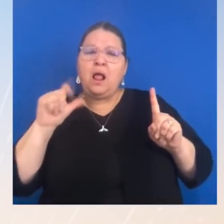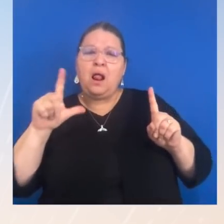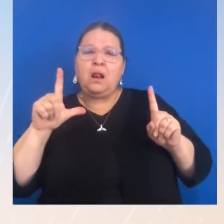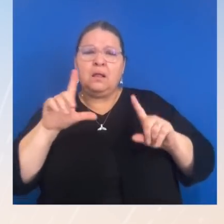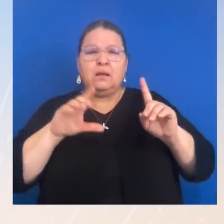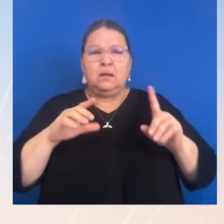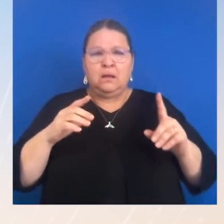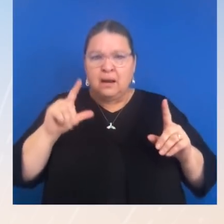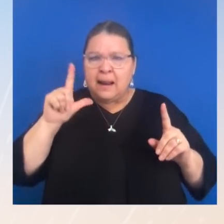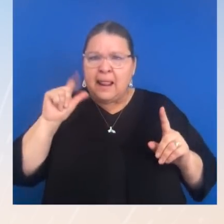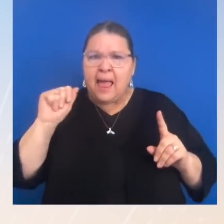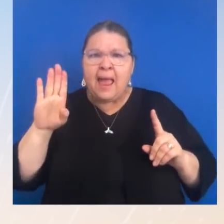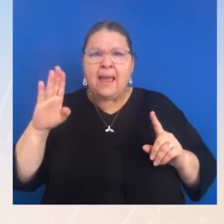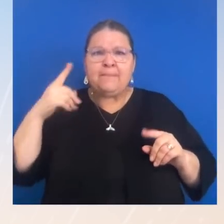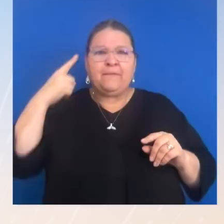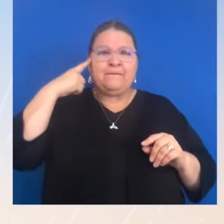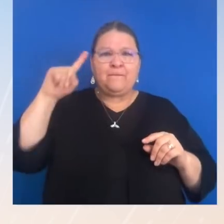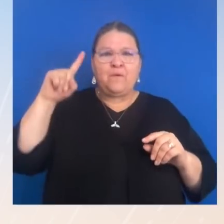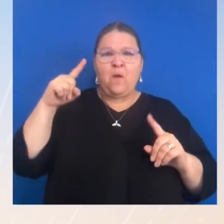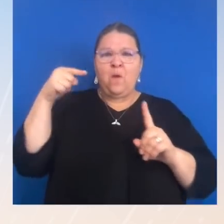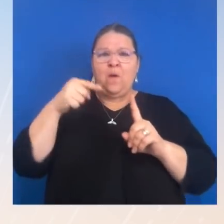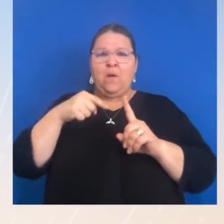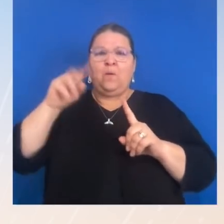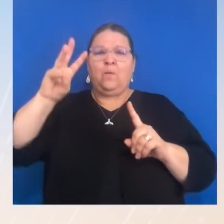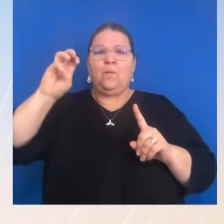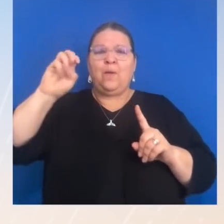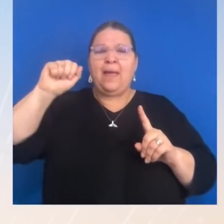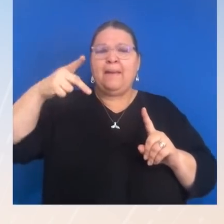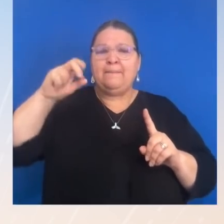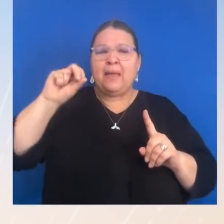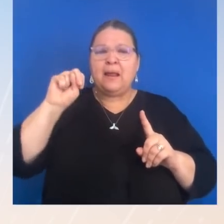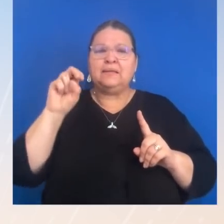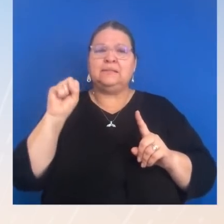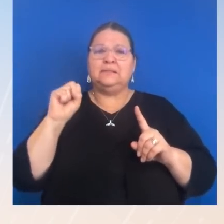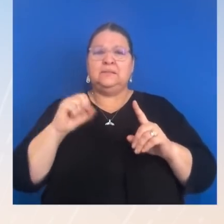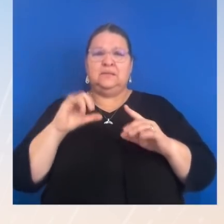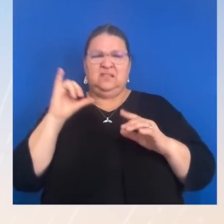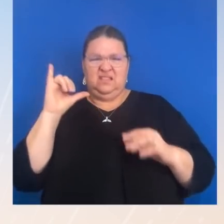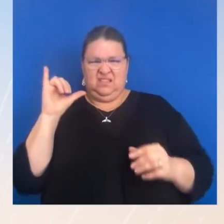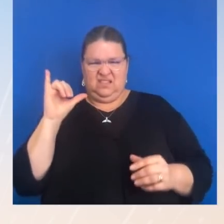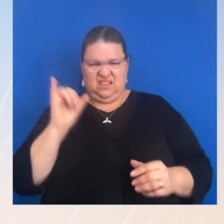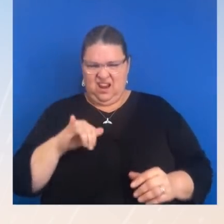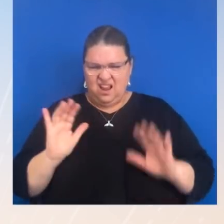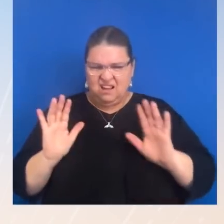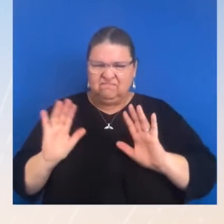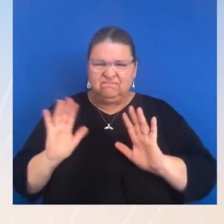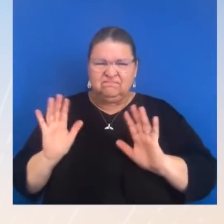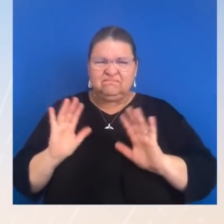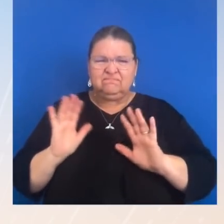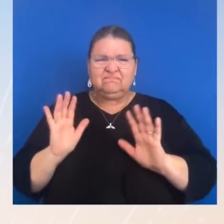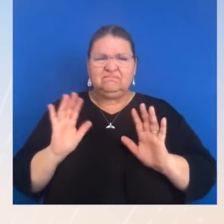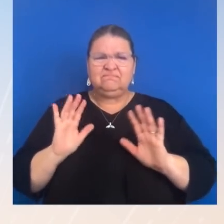So the objective was to make clear the inaccuracy of the information,